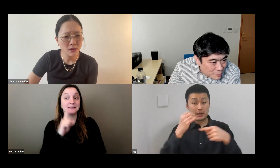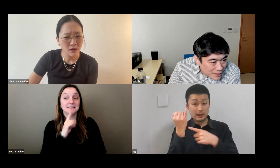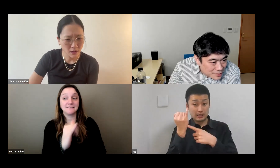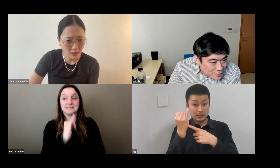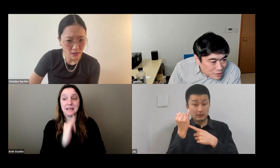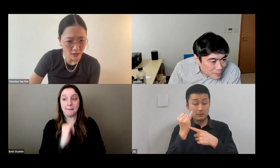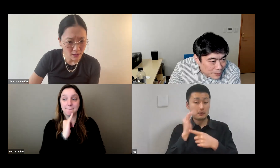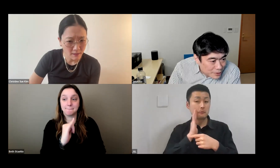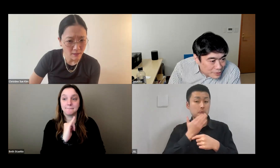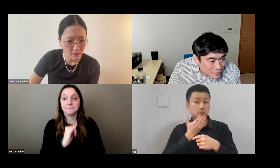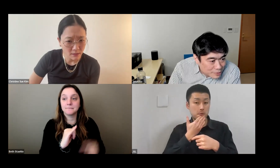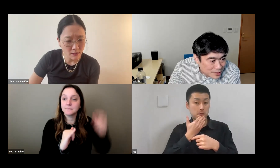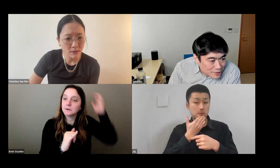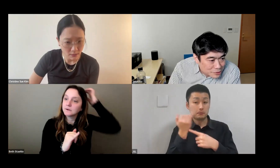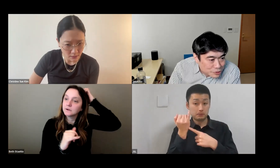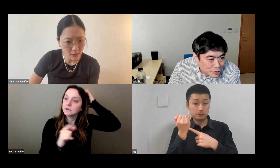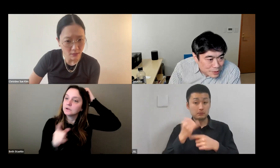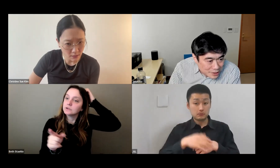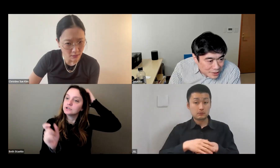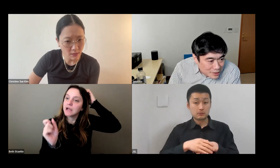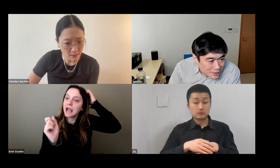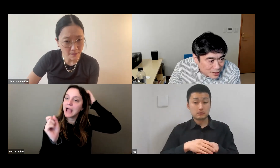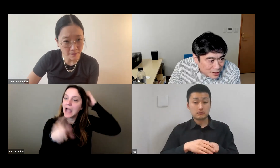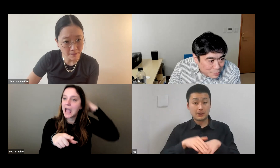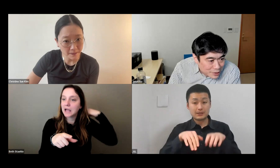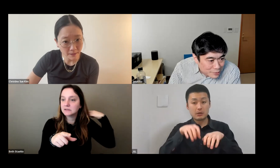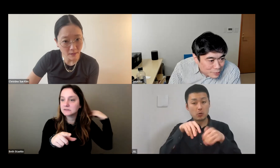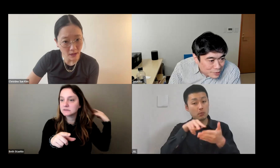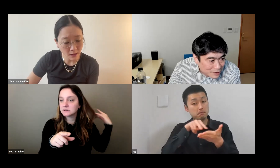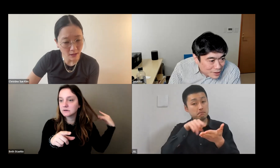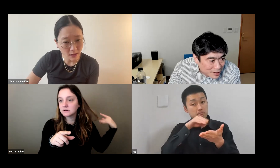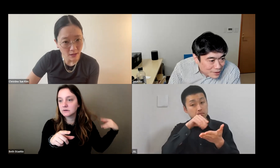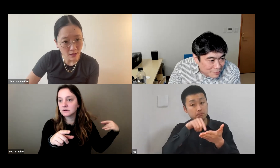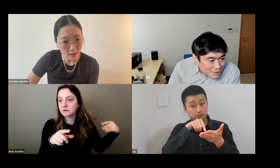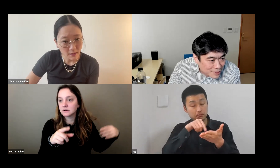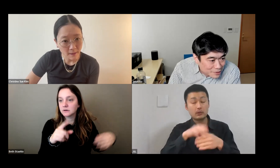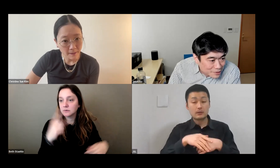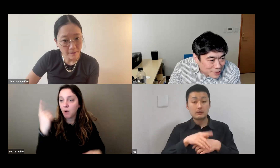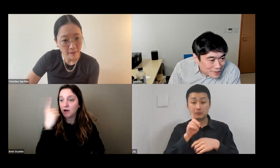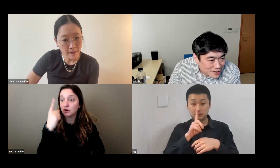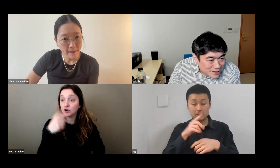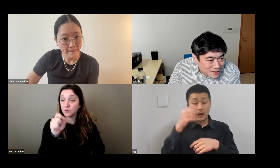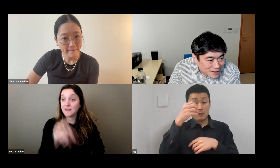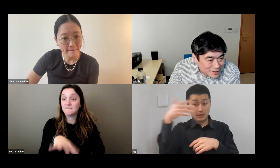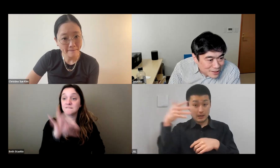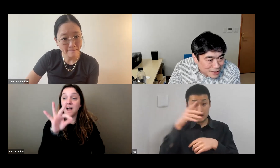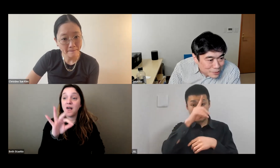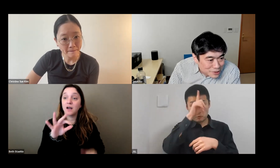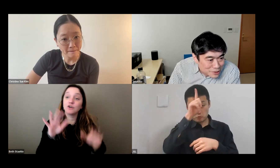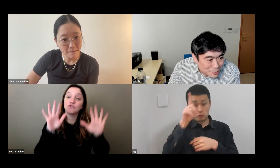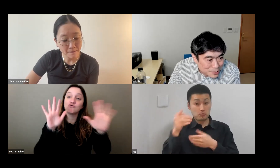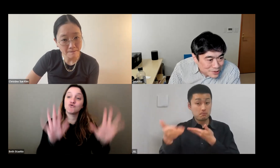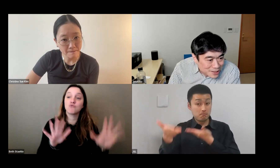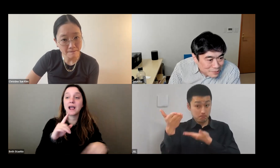I guess, to compare US and Germany and whether you can find great sign language interpreters like